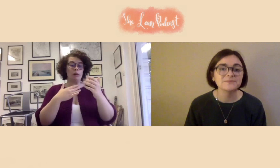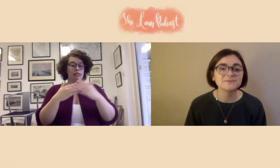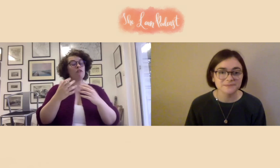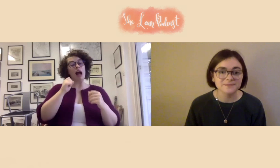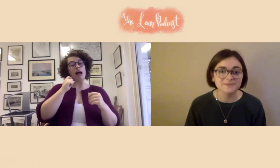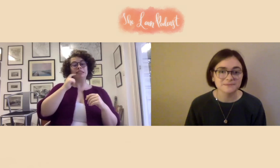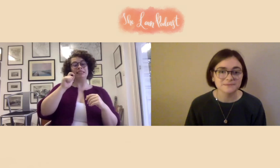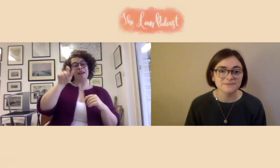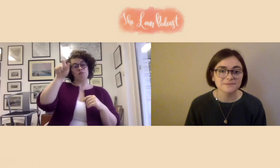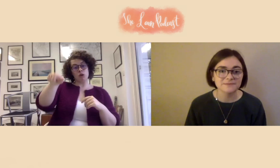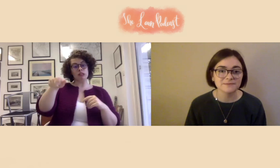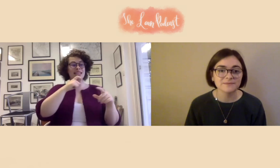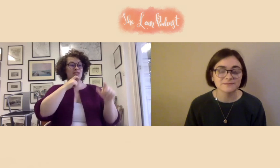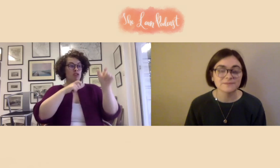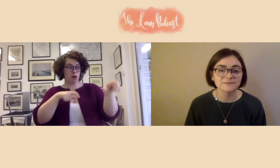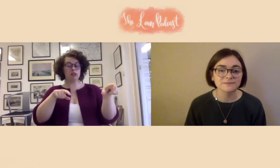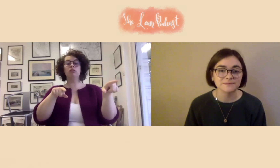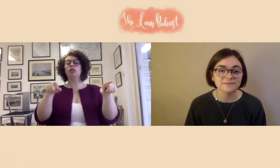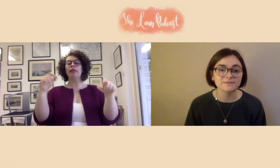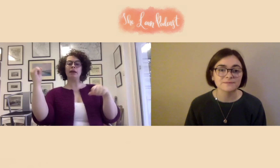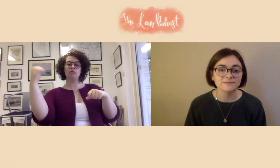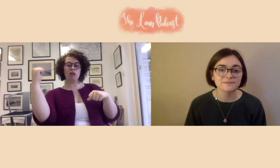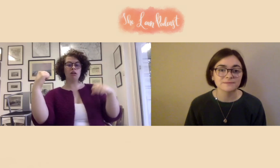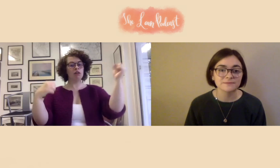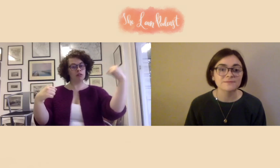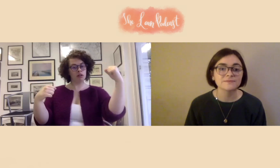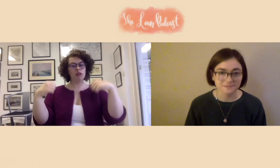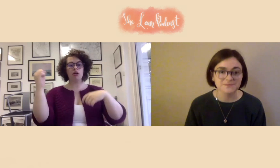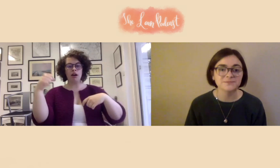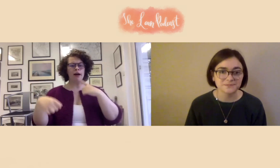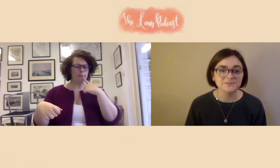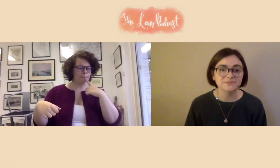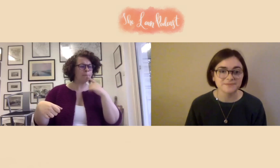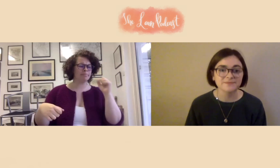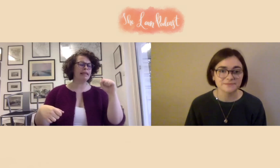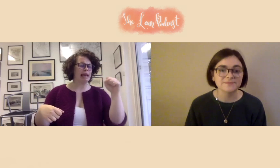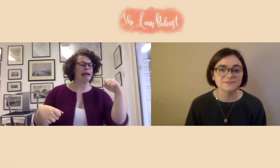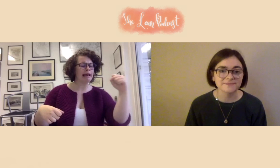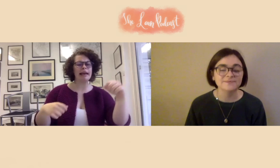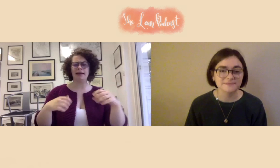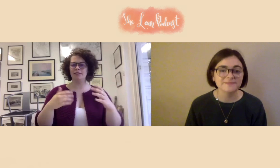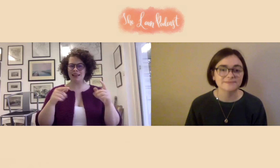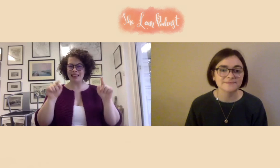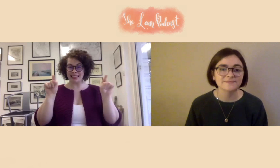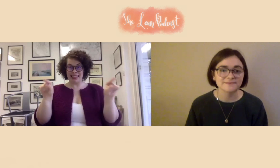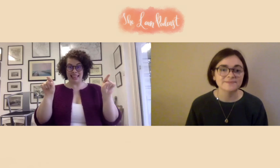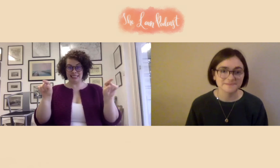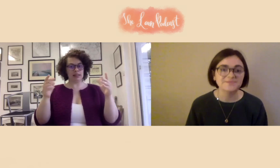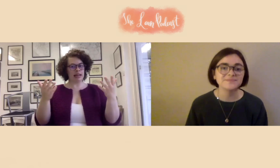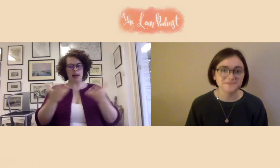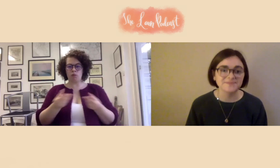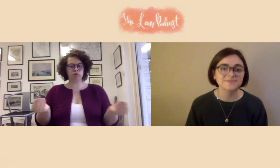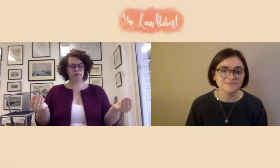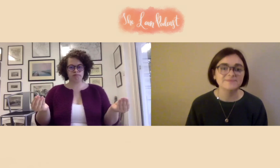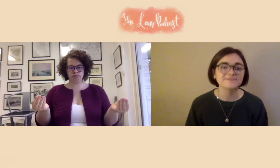into like, back pre COVID, you'd go into a meeting and you'd see the spaces and you'd be able to coordinate with the hearing and deaf light.